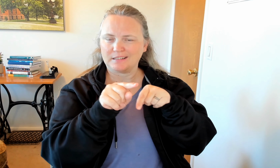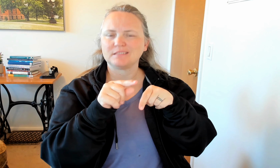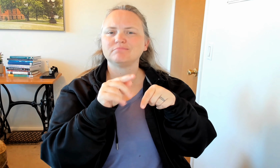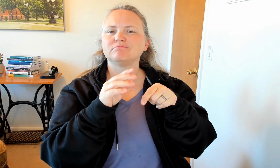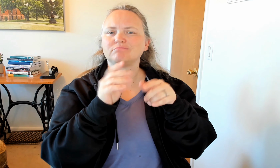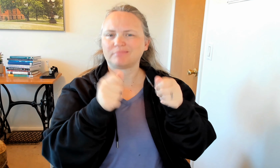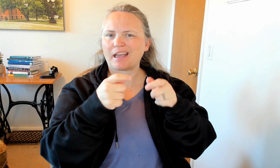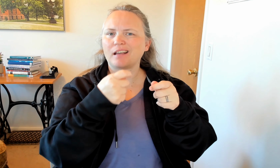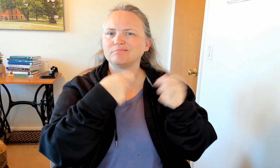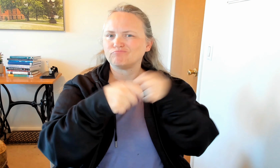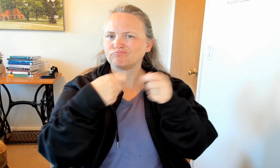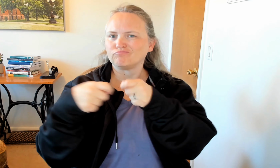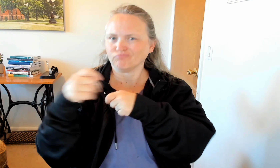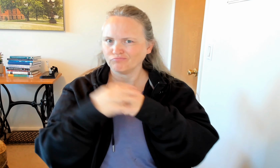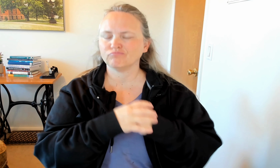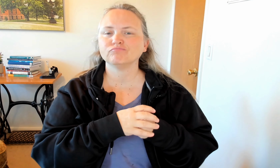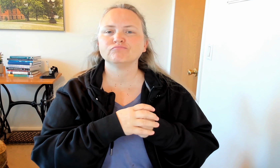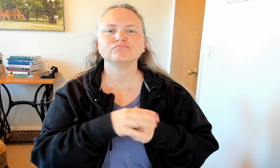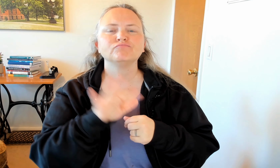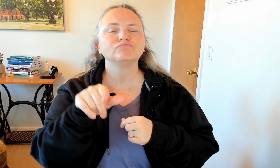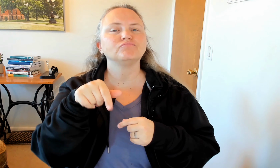And I'm included one simple example for you.